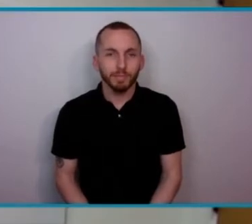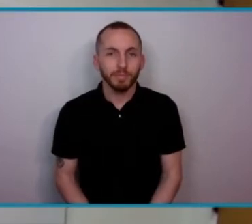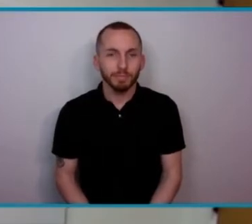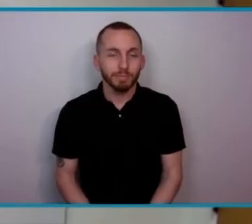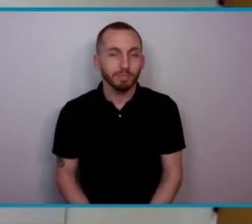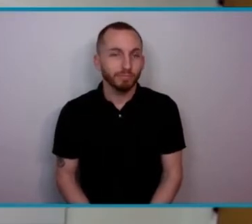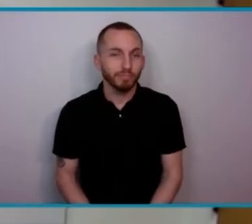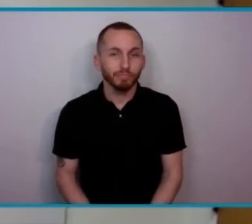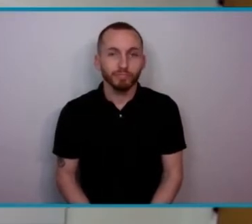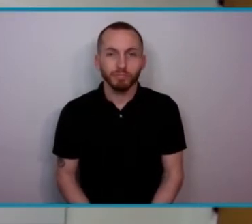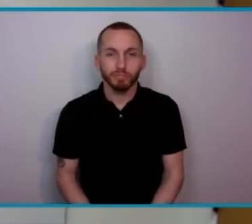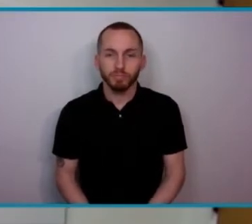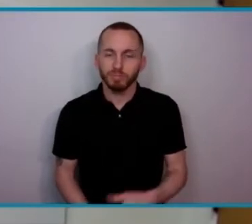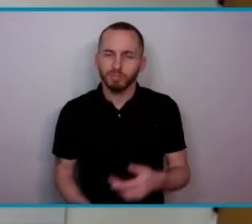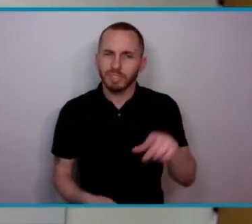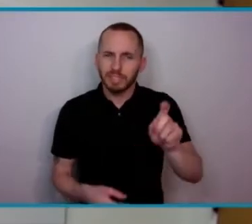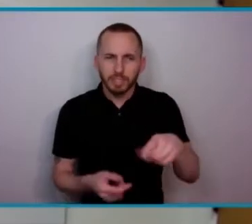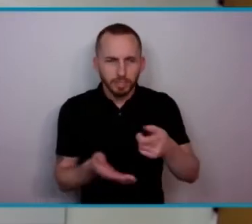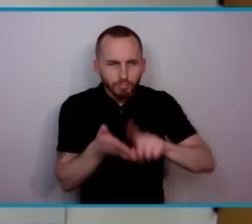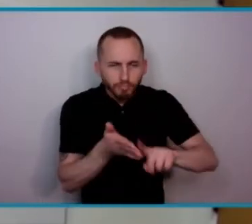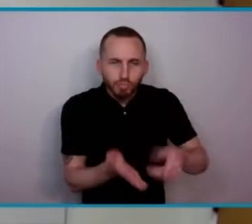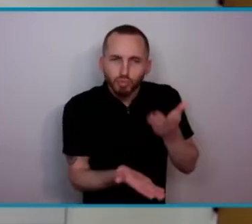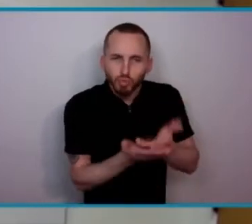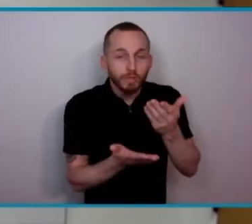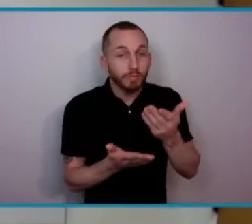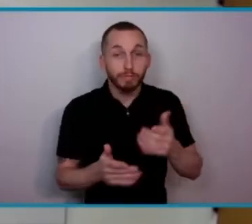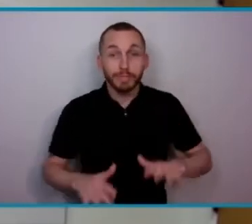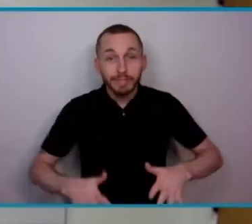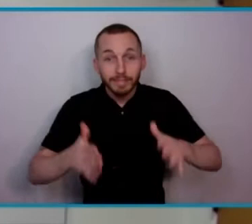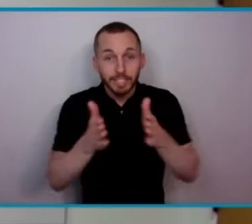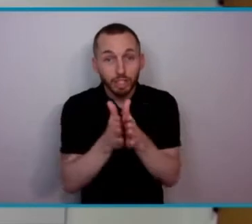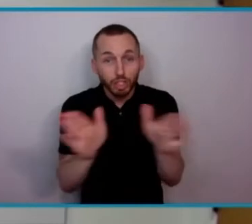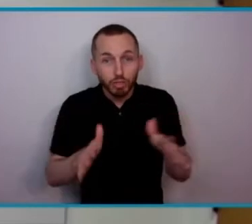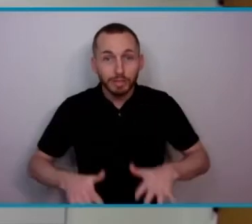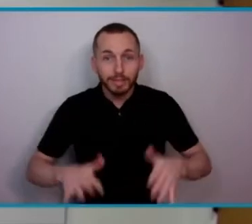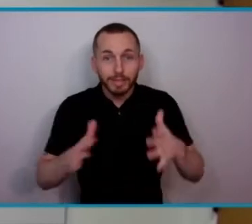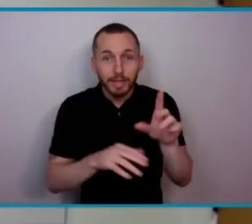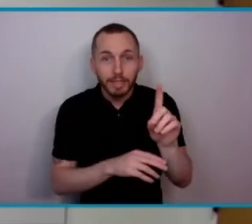conditions that many veterans suffer from: generalized anxiety disorders, obsessive-compulsive